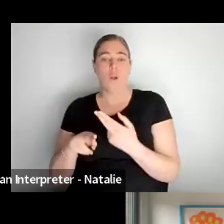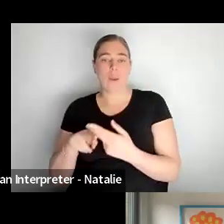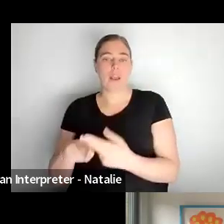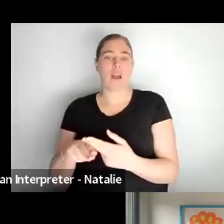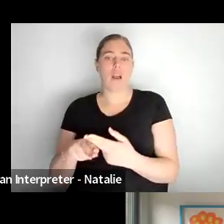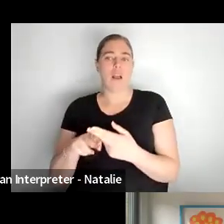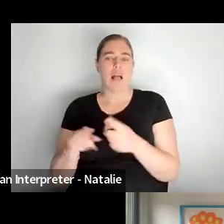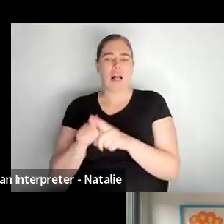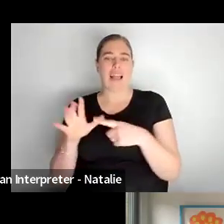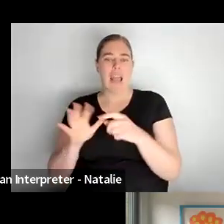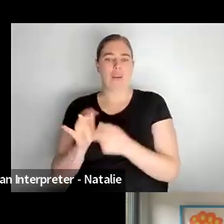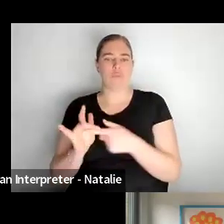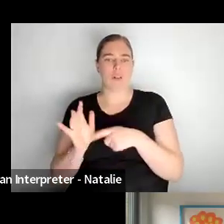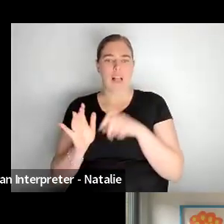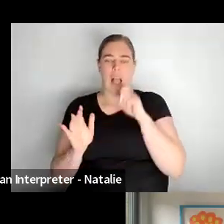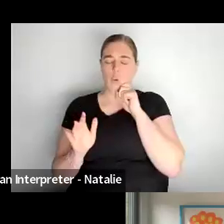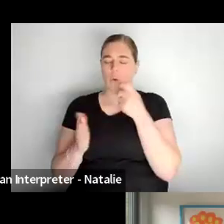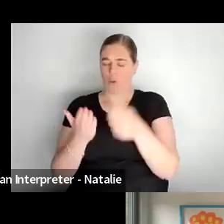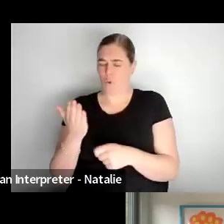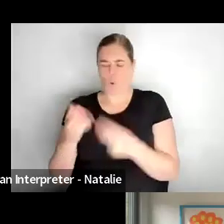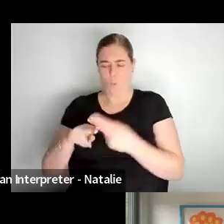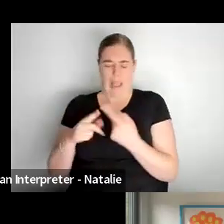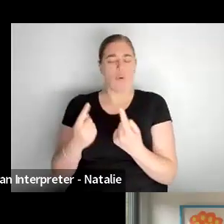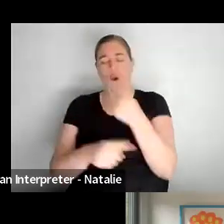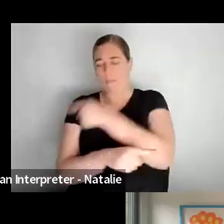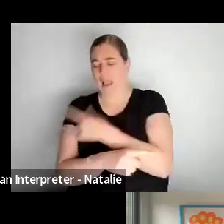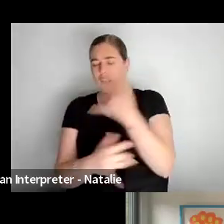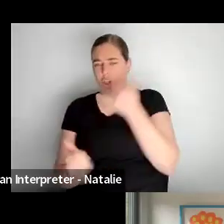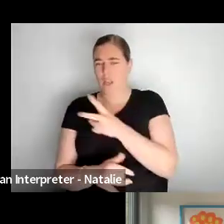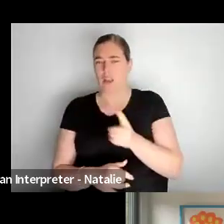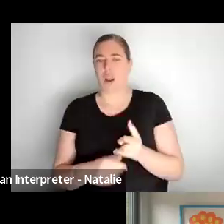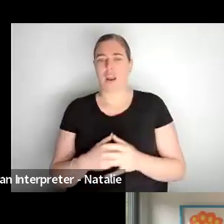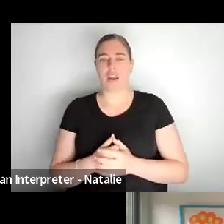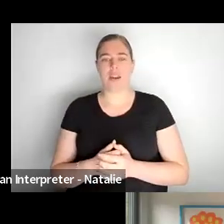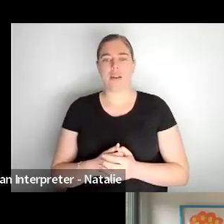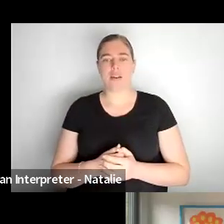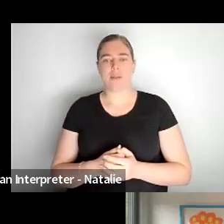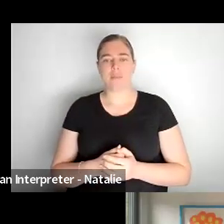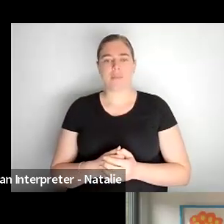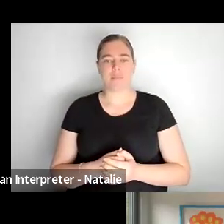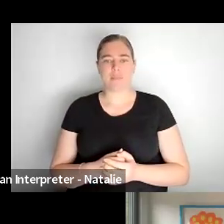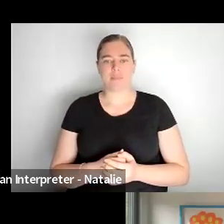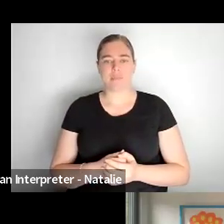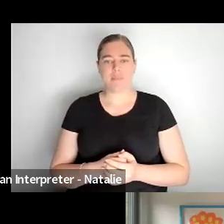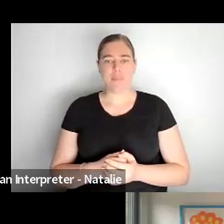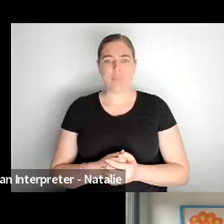wonder, I have scored that too quick, I'm going to go back and have another look at it. It usually